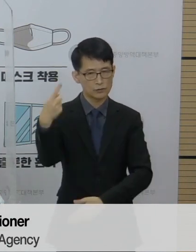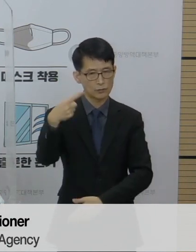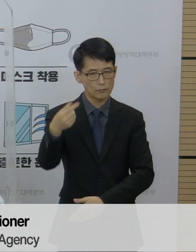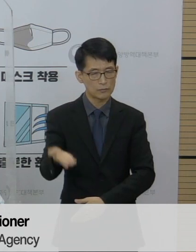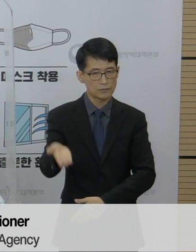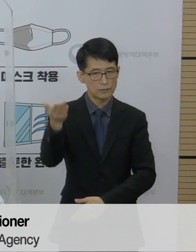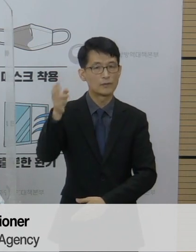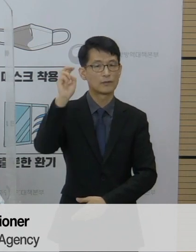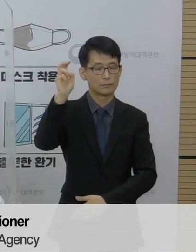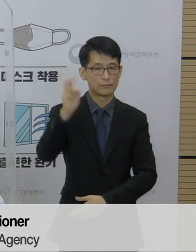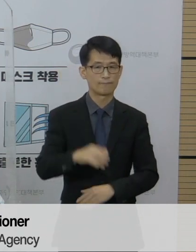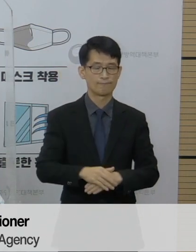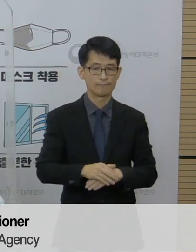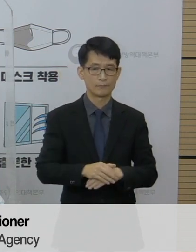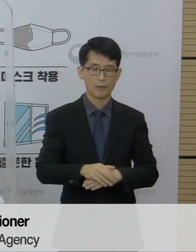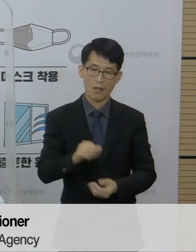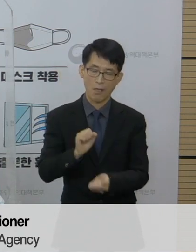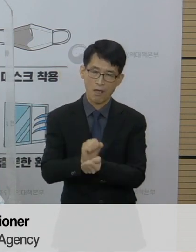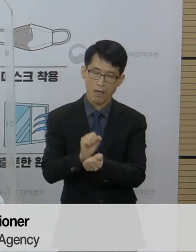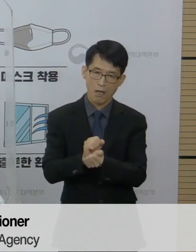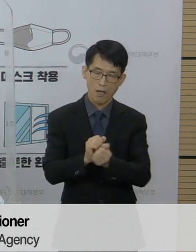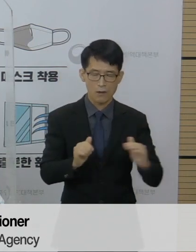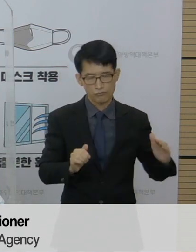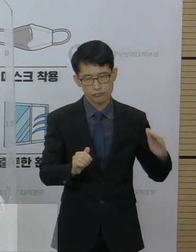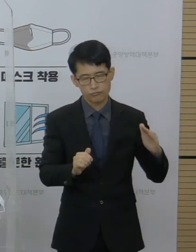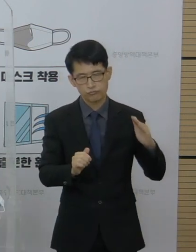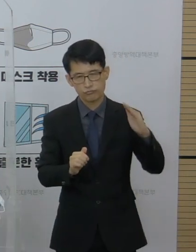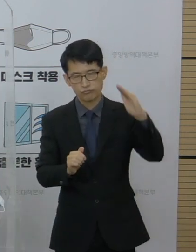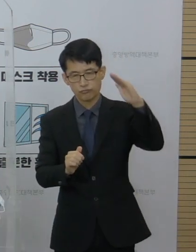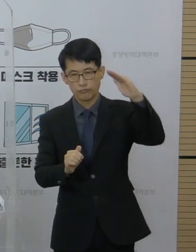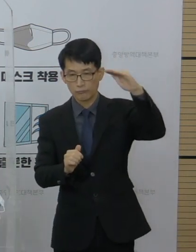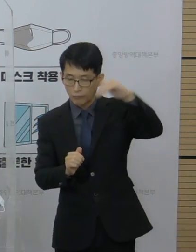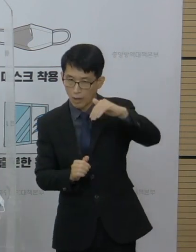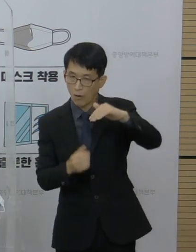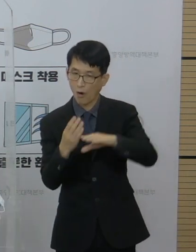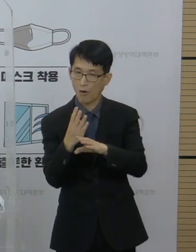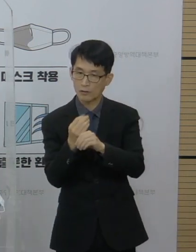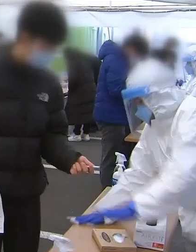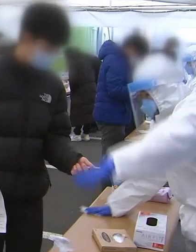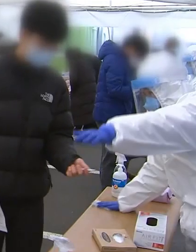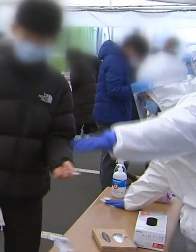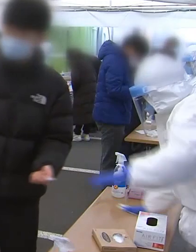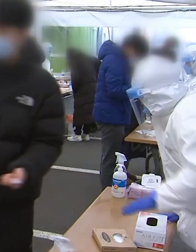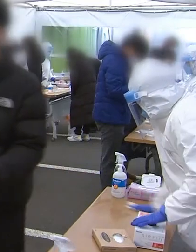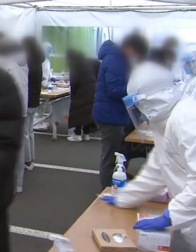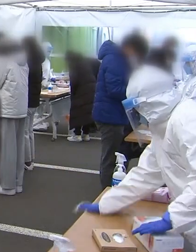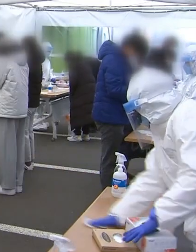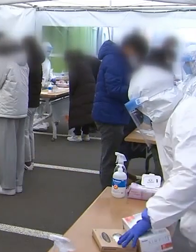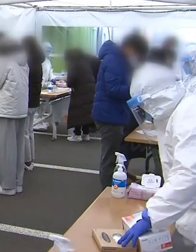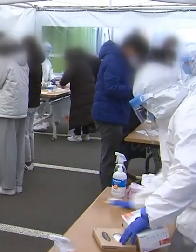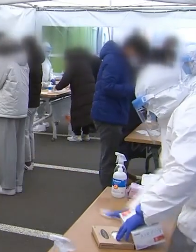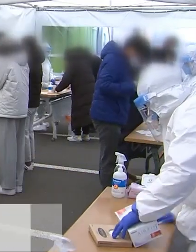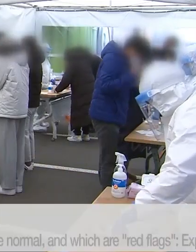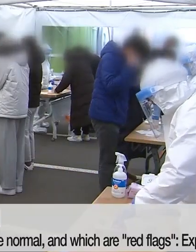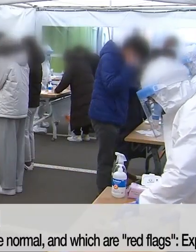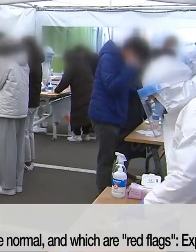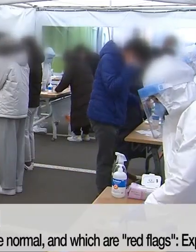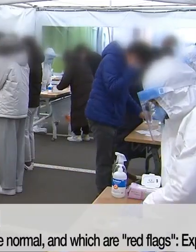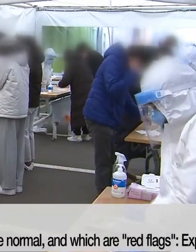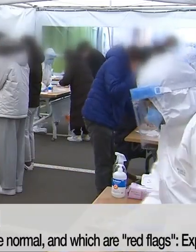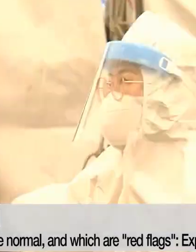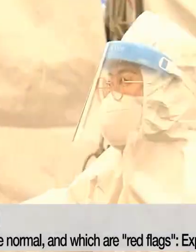being treated in hospital will go up to more than a thousand if the new cases hit more than 170